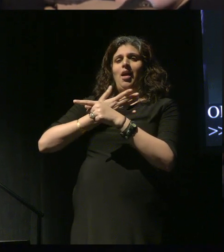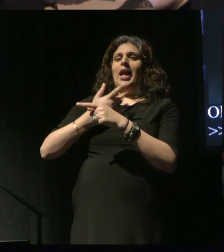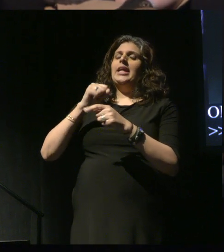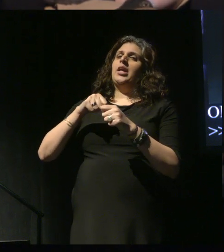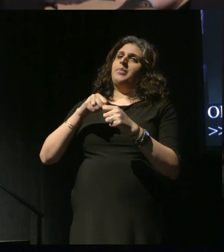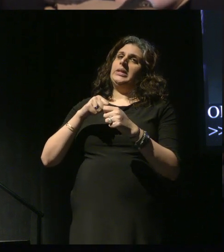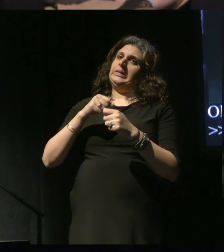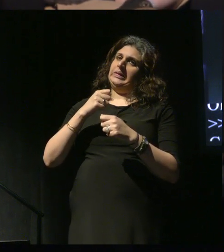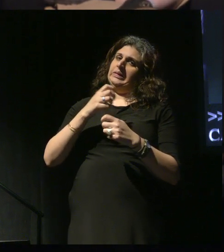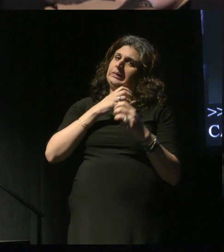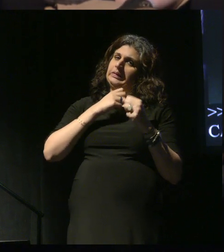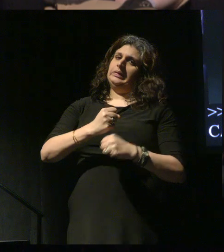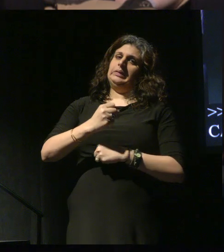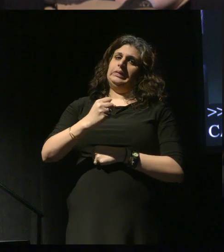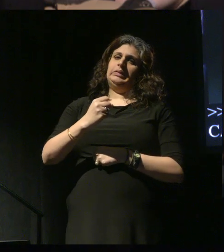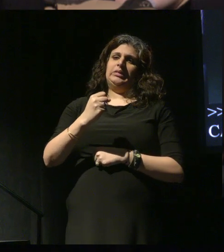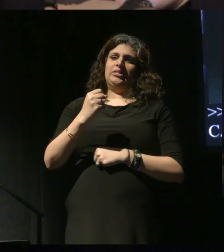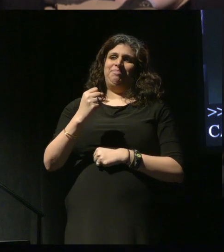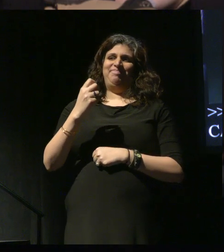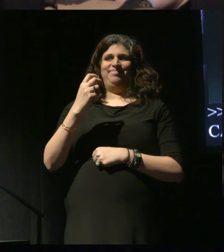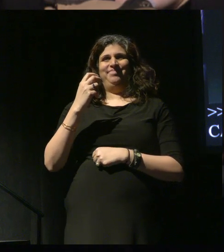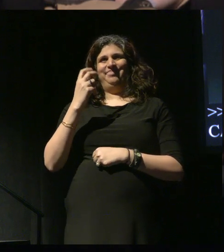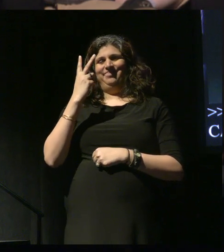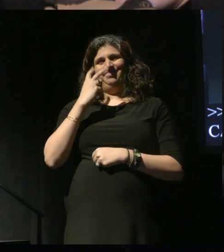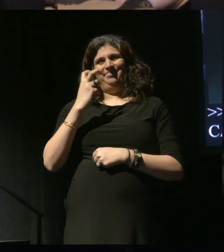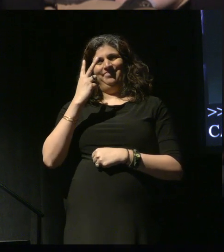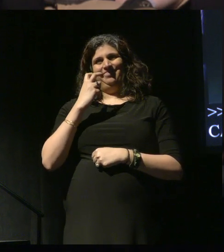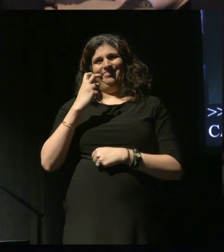and that skepticism comes from having been in this industry,